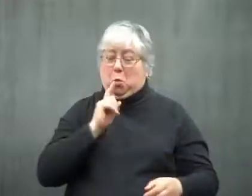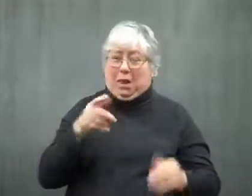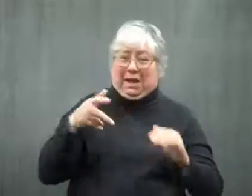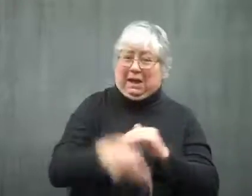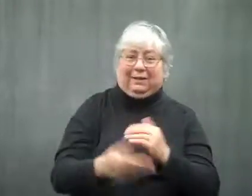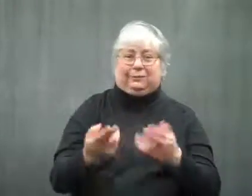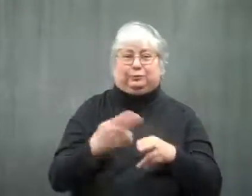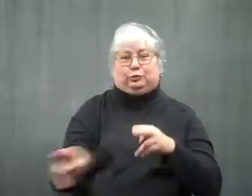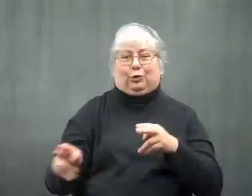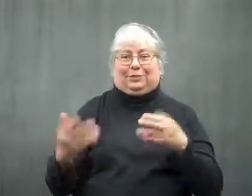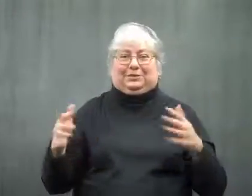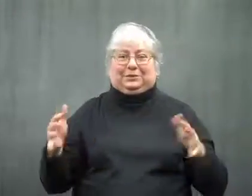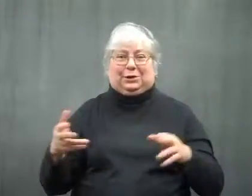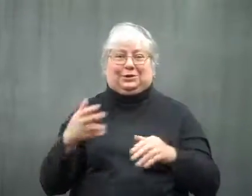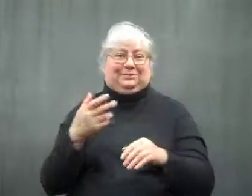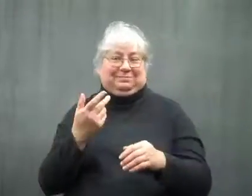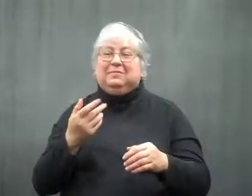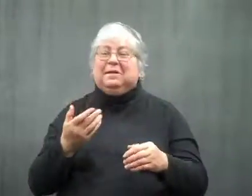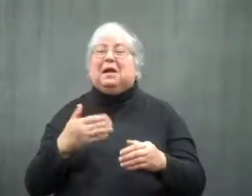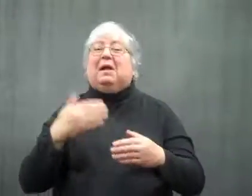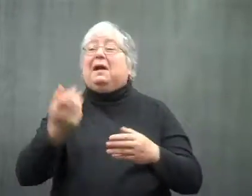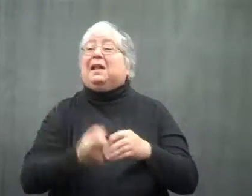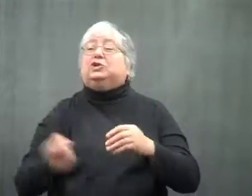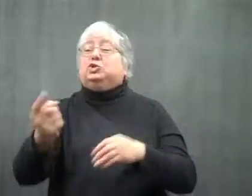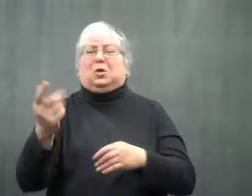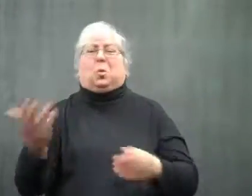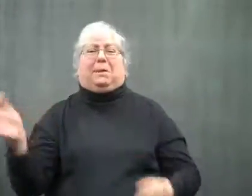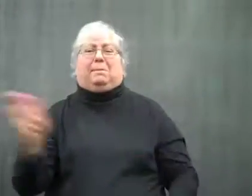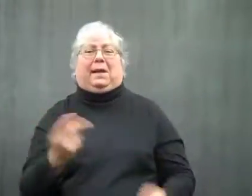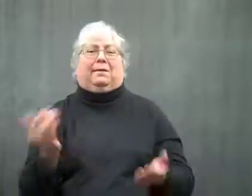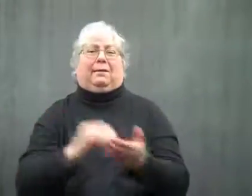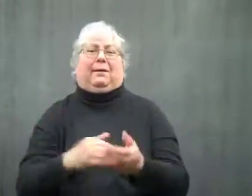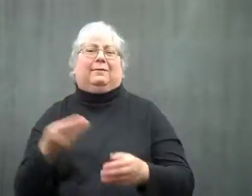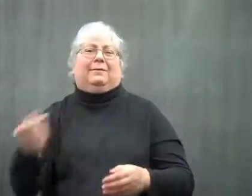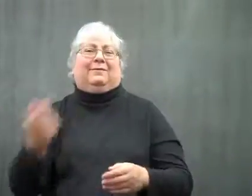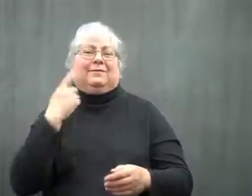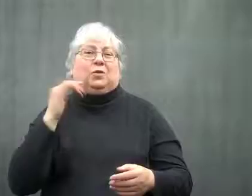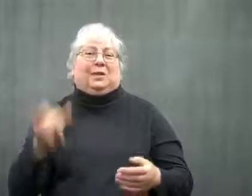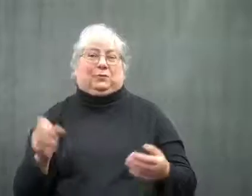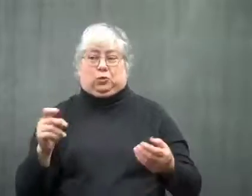The cut is only for a short period, then the funds come back the following year.